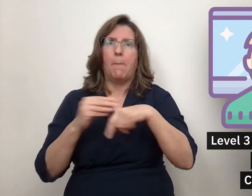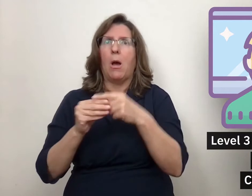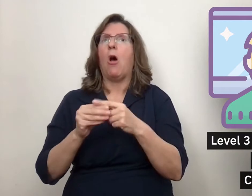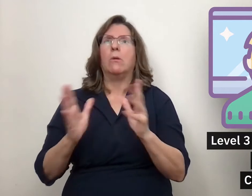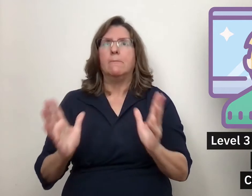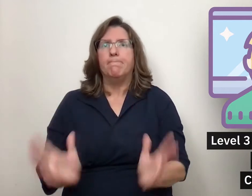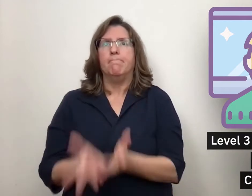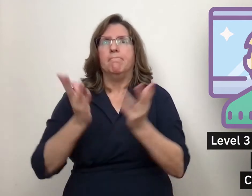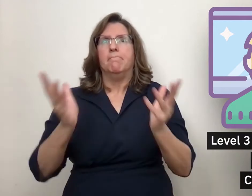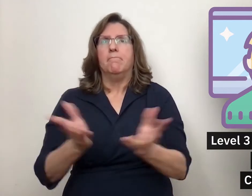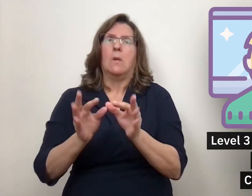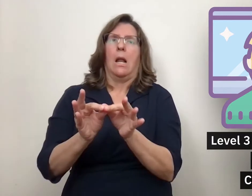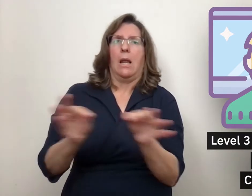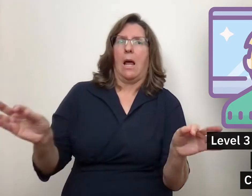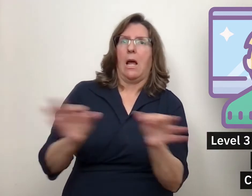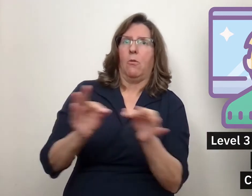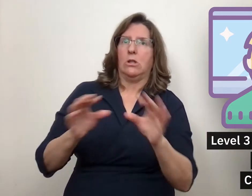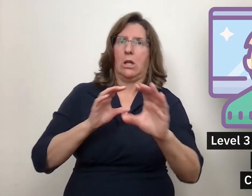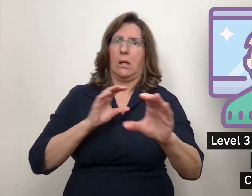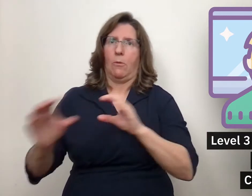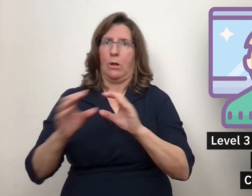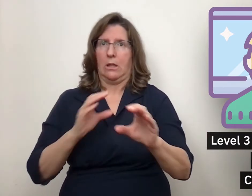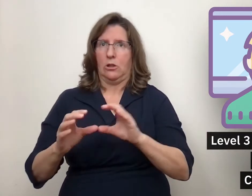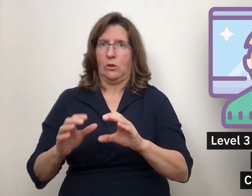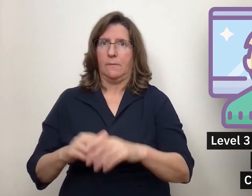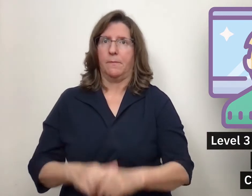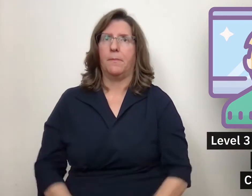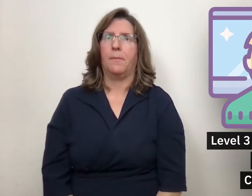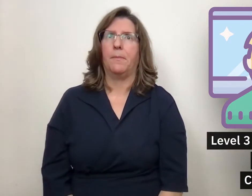The focus of this level is developing language and communication skills.